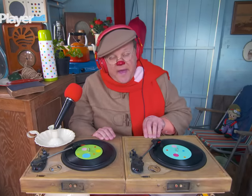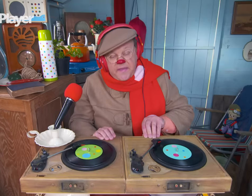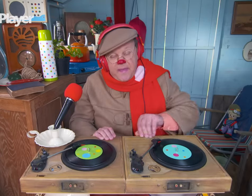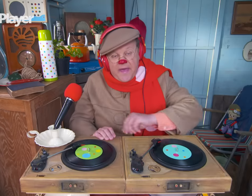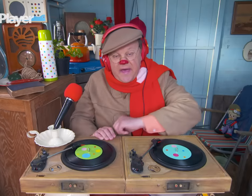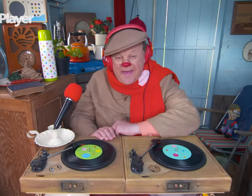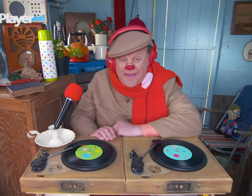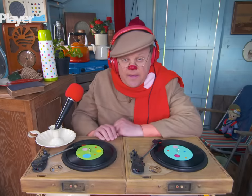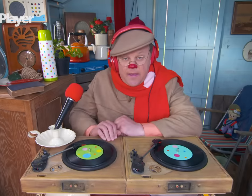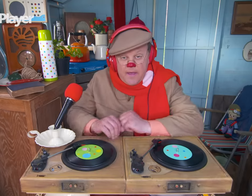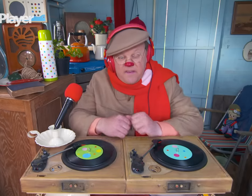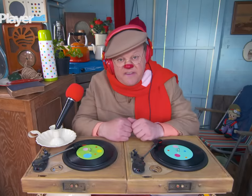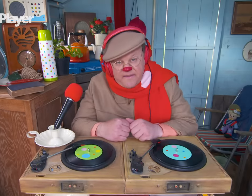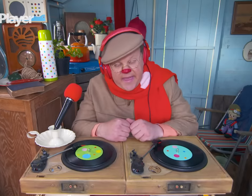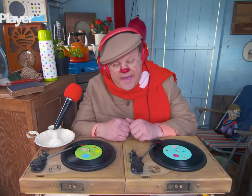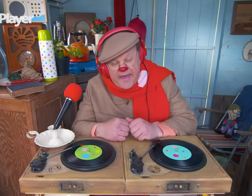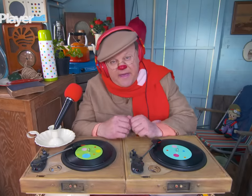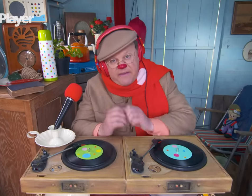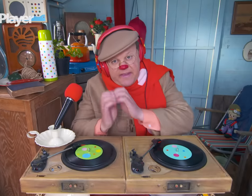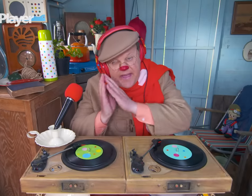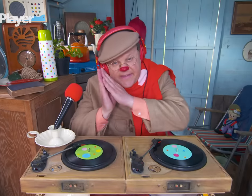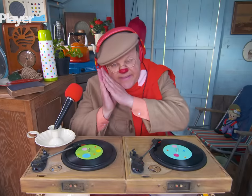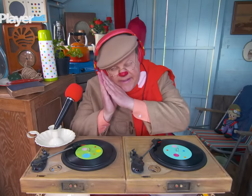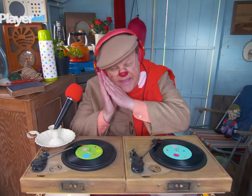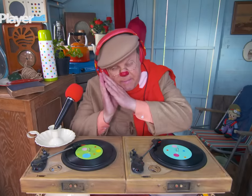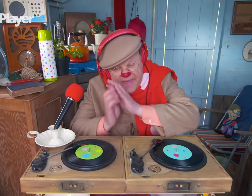makes me uh very uh very sleepy